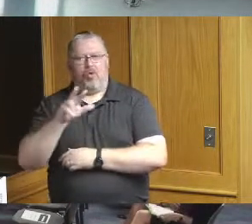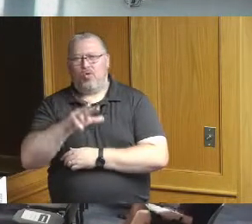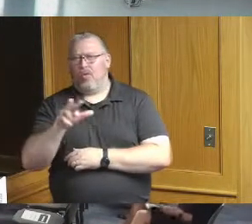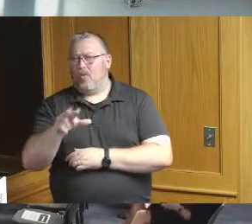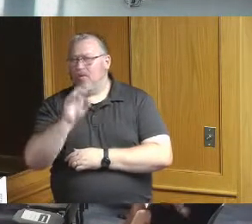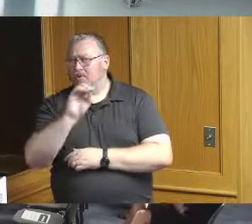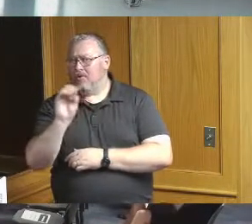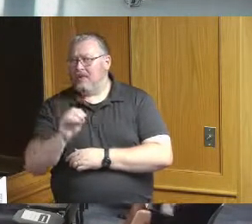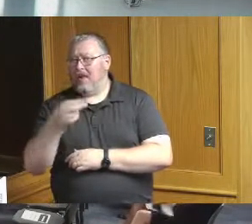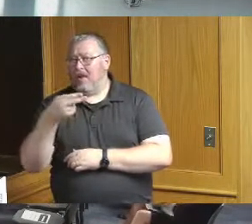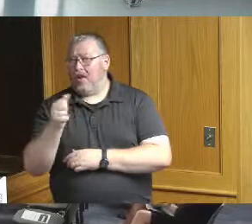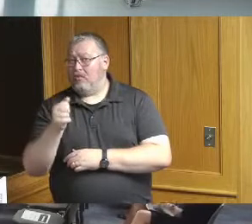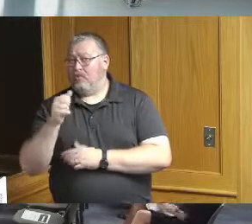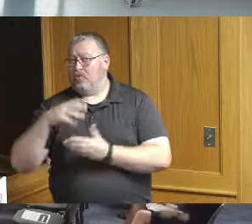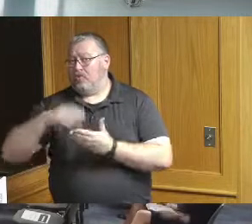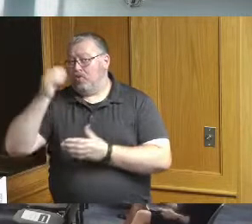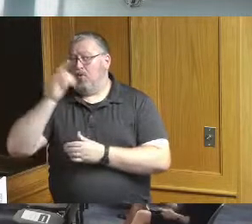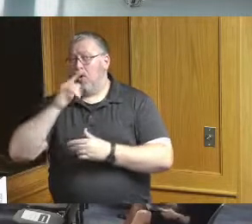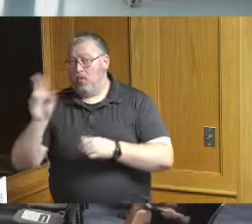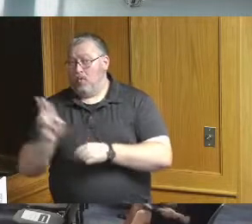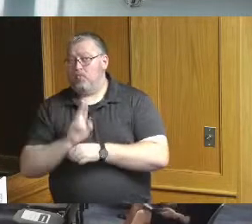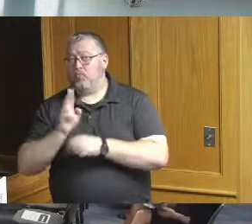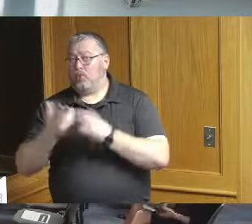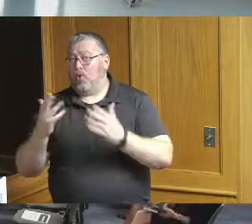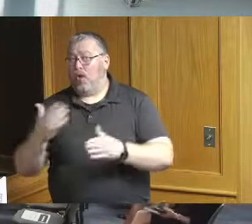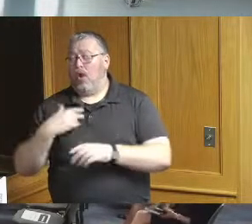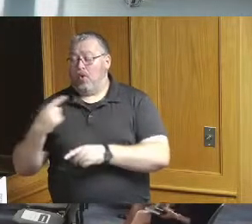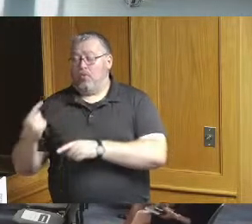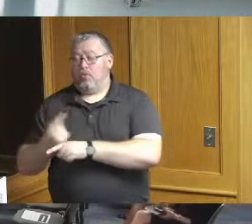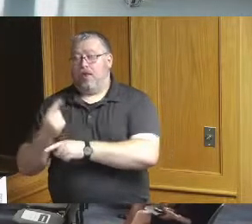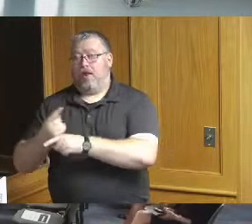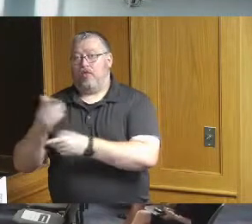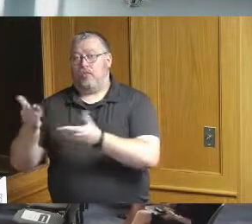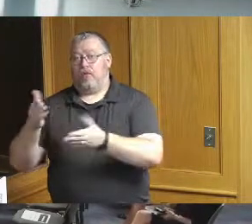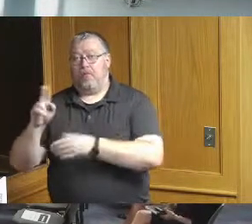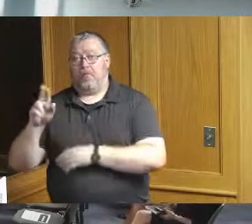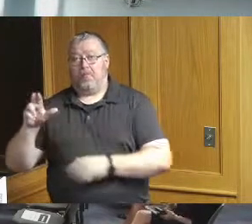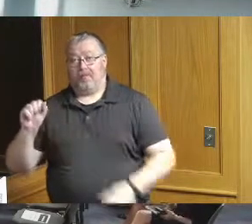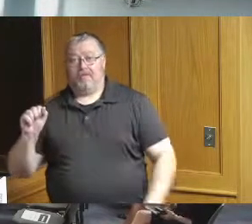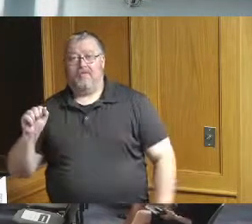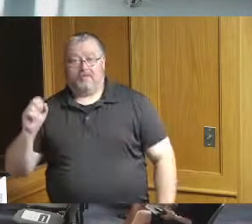of high school students already use our regular service bus uh one in six about